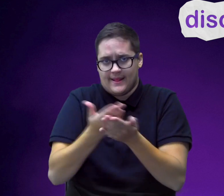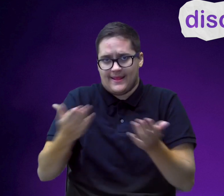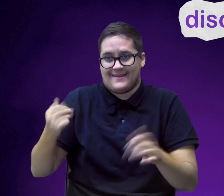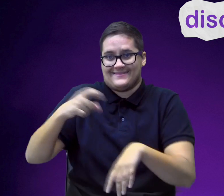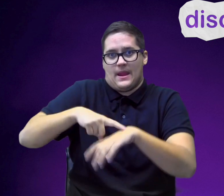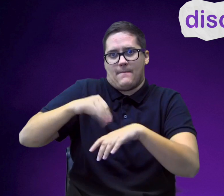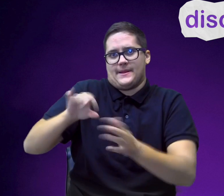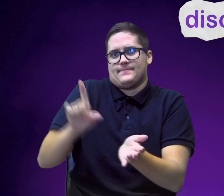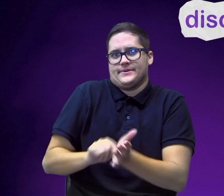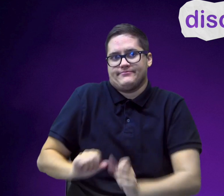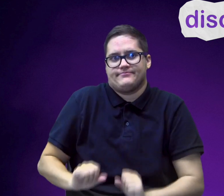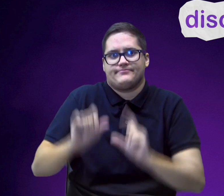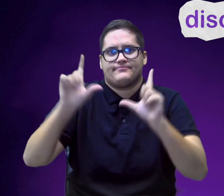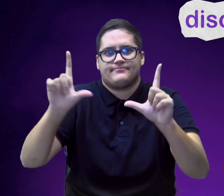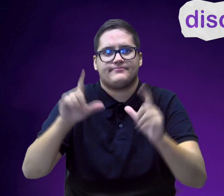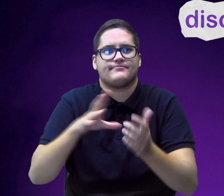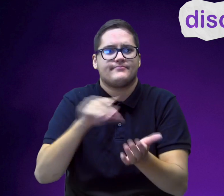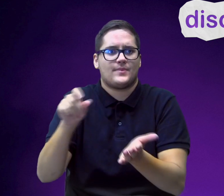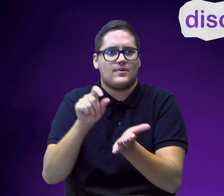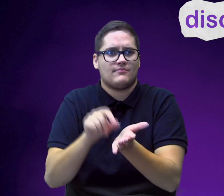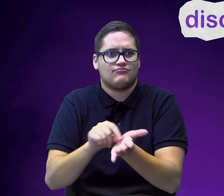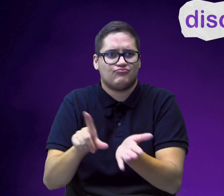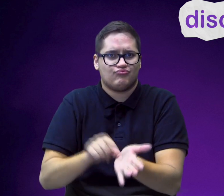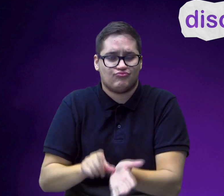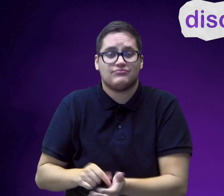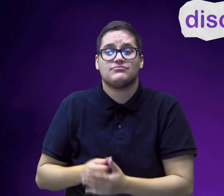at the time of publication.